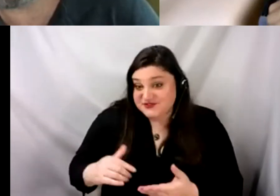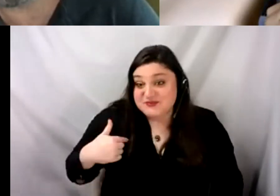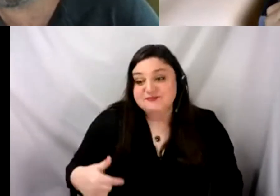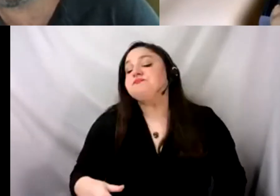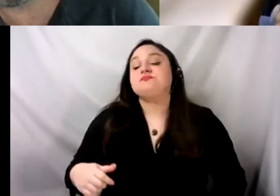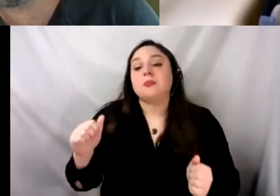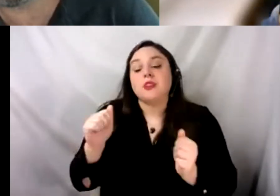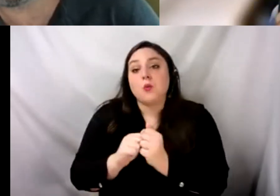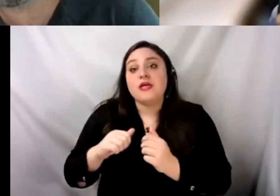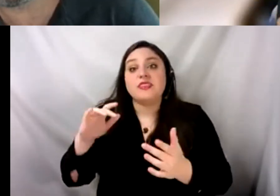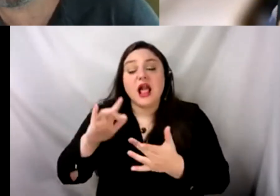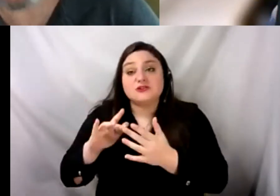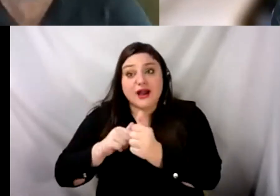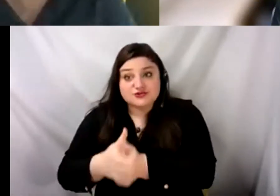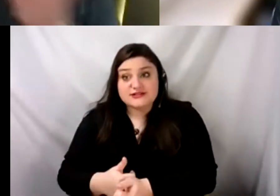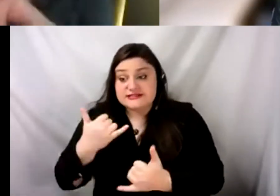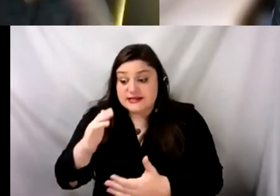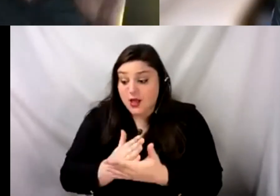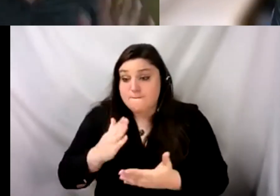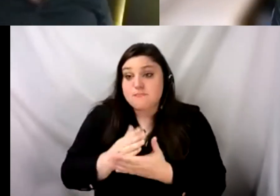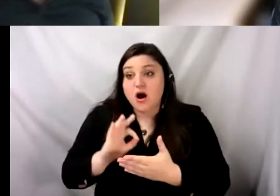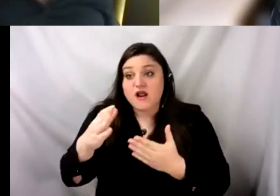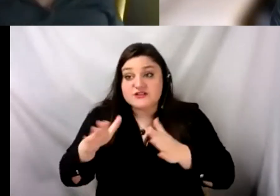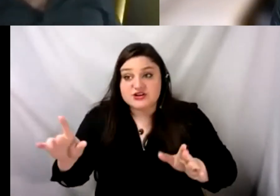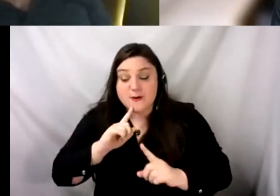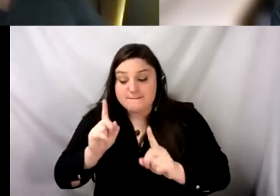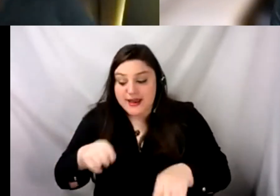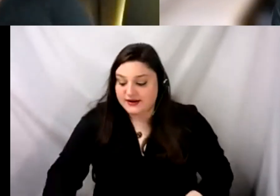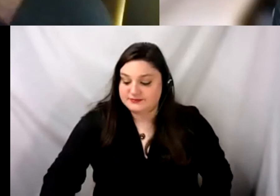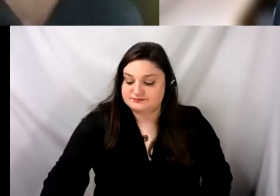It has nothing to do with the mandate.